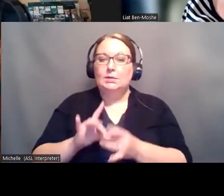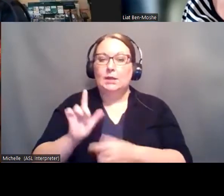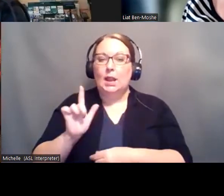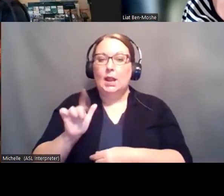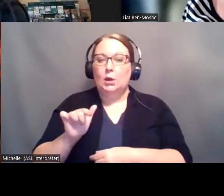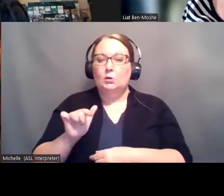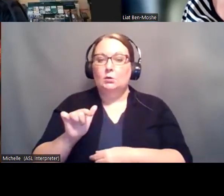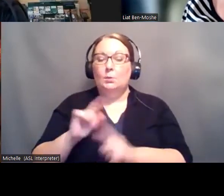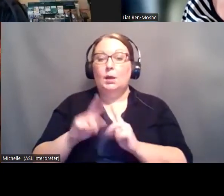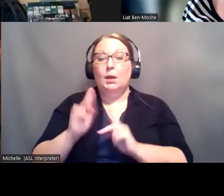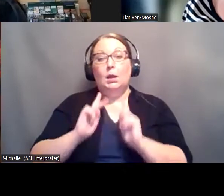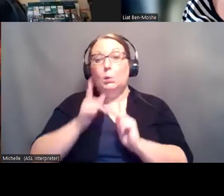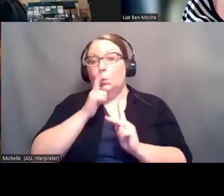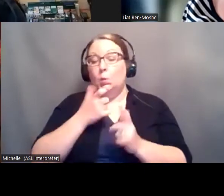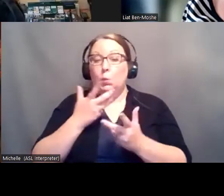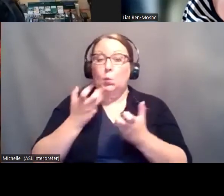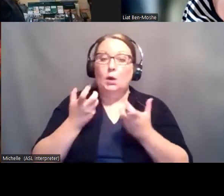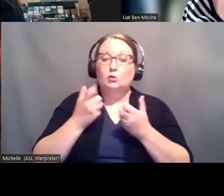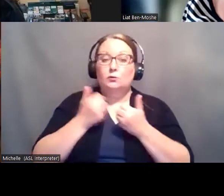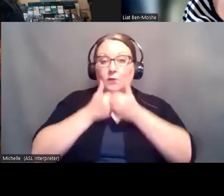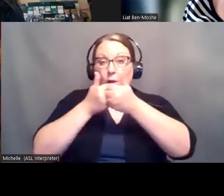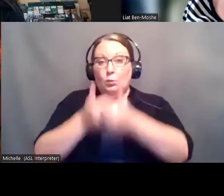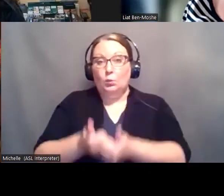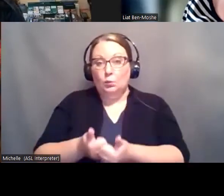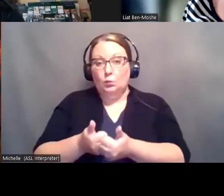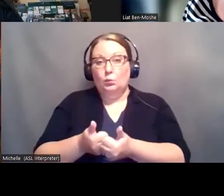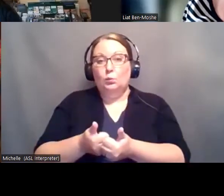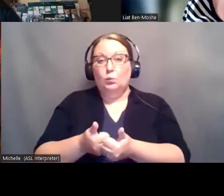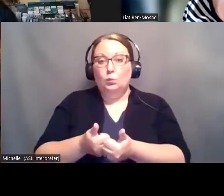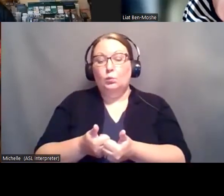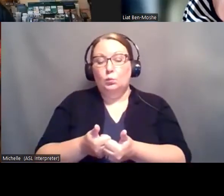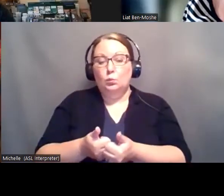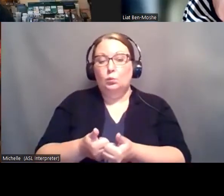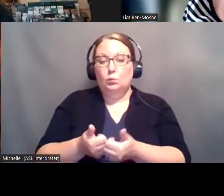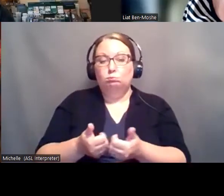but for people who wanna follow along about the where,